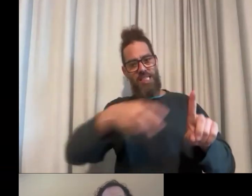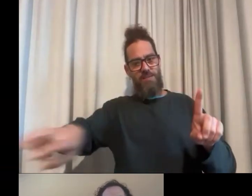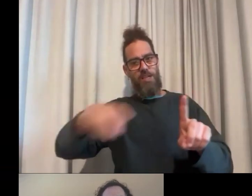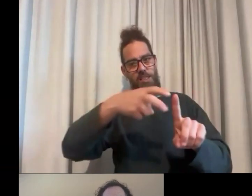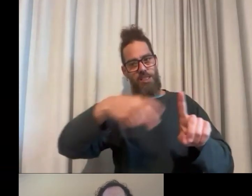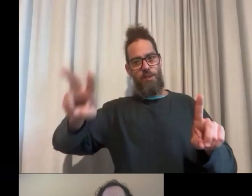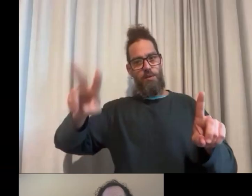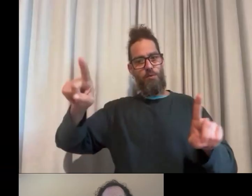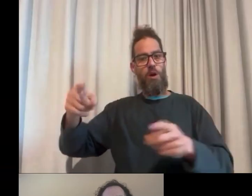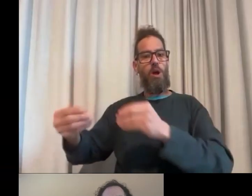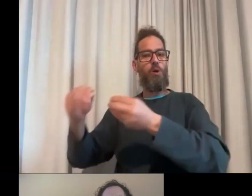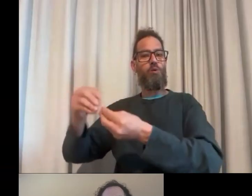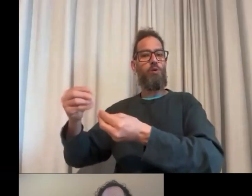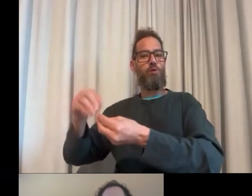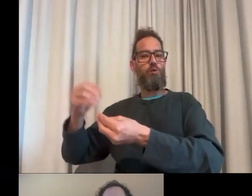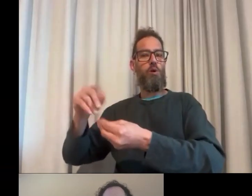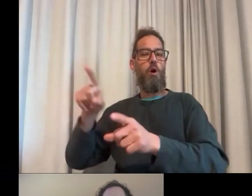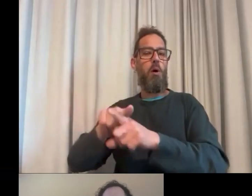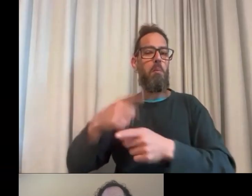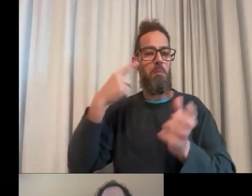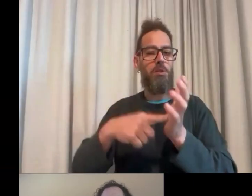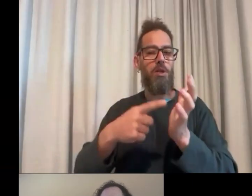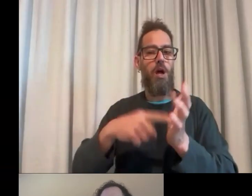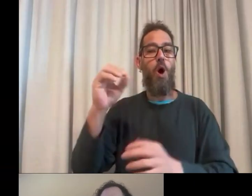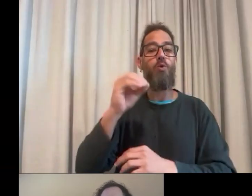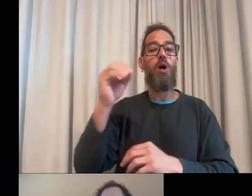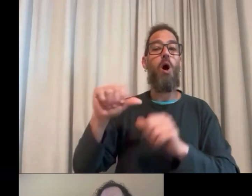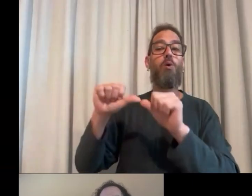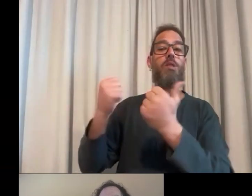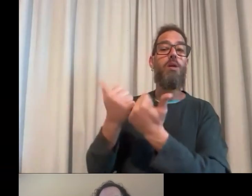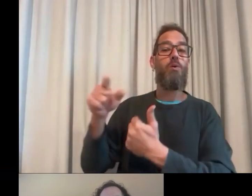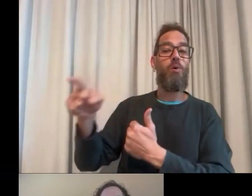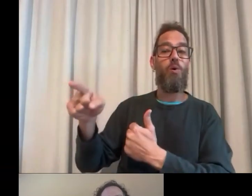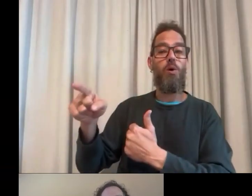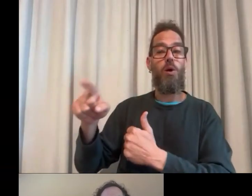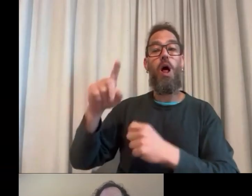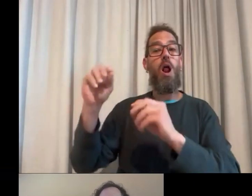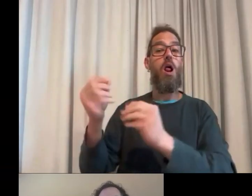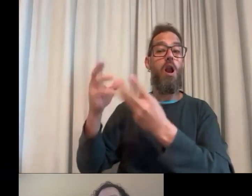and you just add to that the 12 new success criteria and you're there. So, for example, if you're an organization in Ontario who